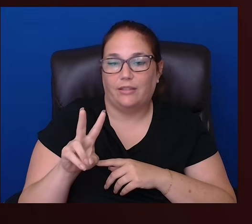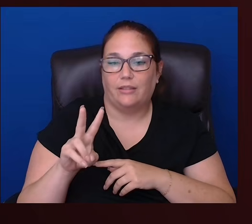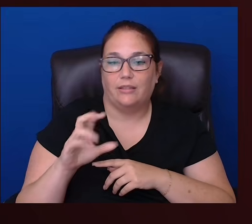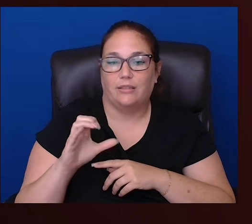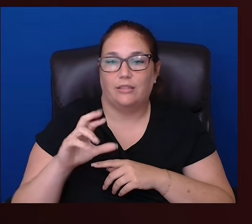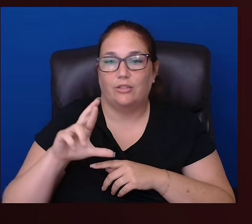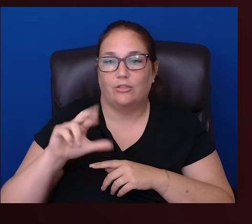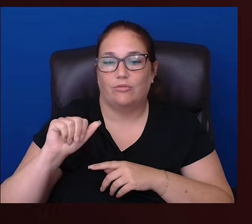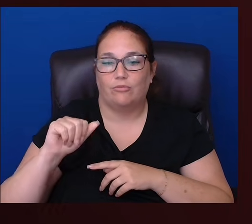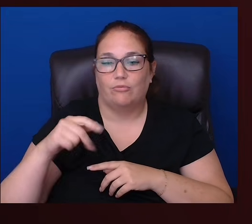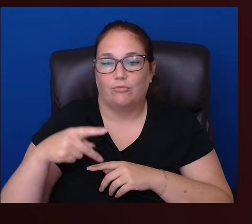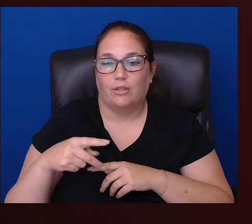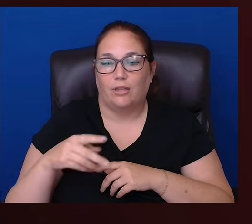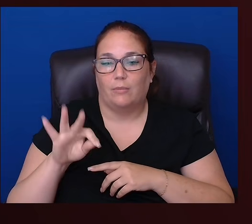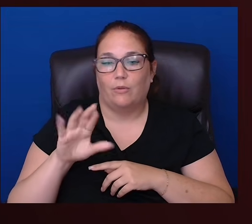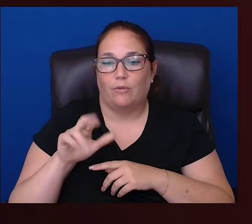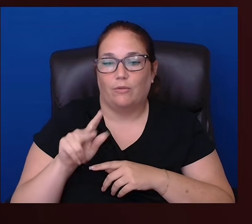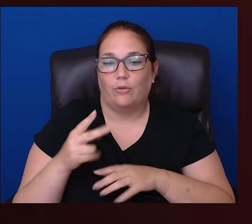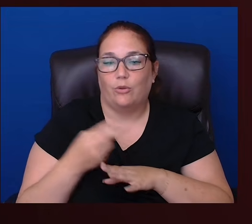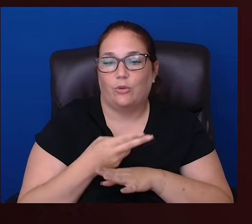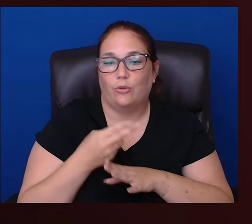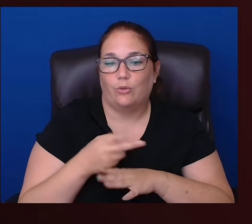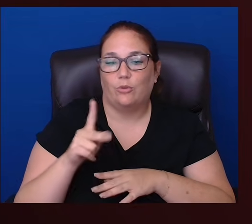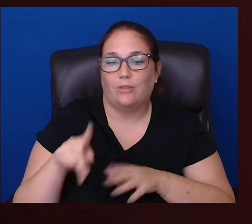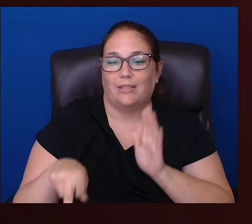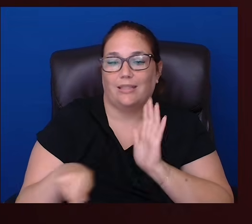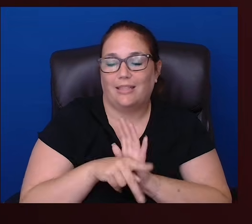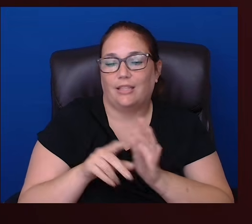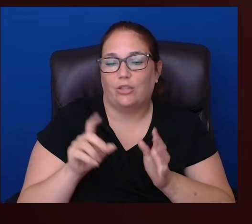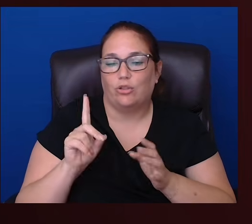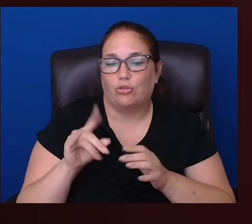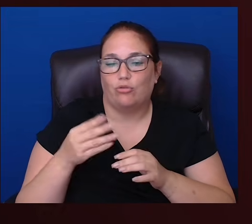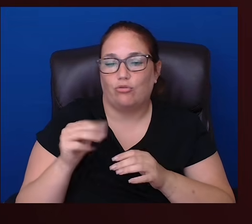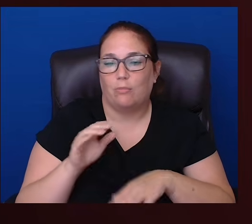"Use kit drum on channel one."